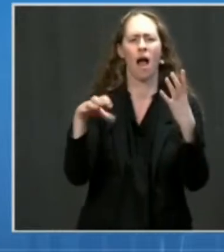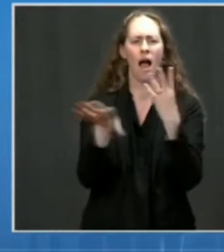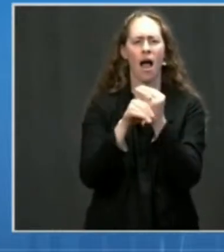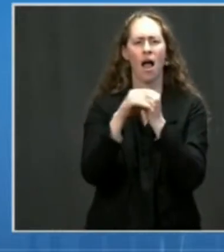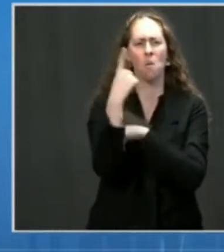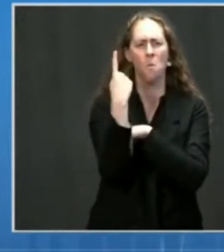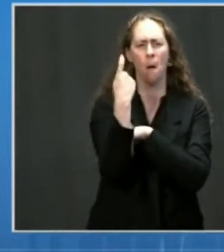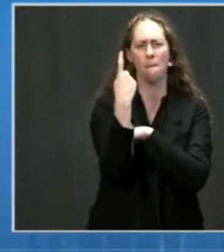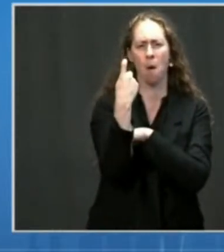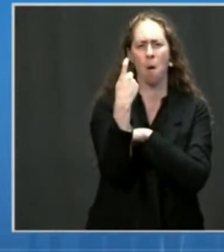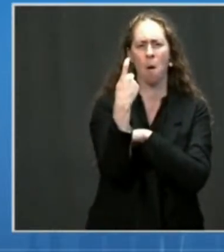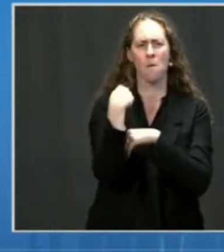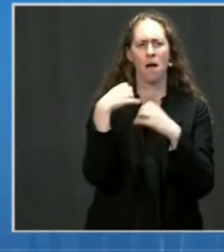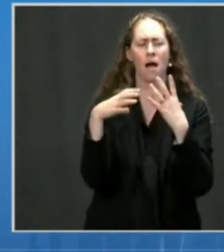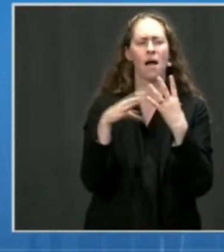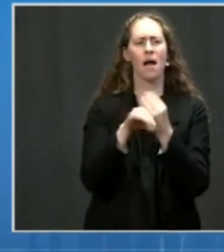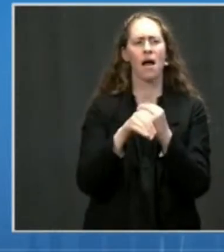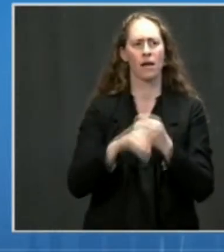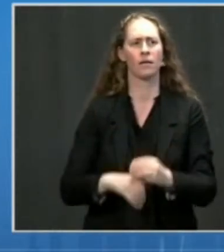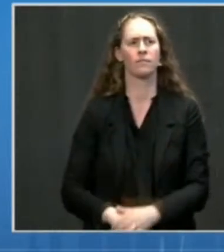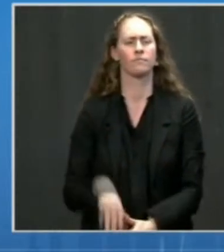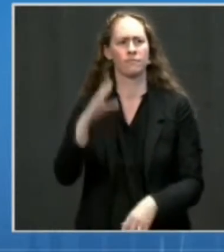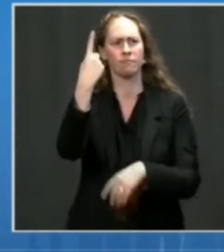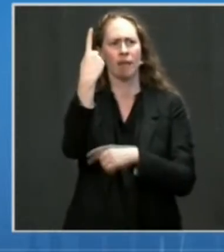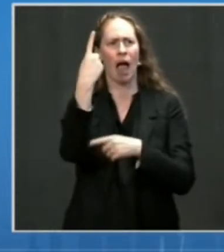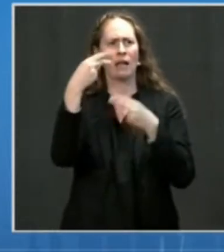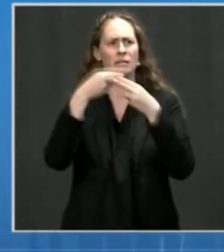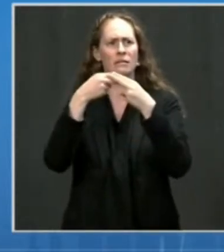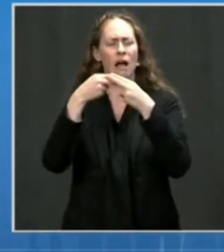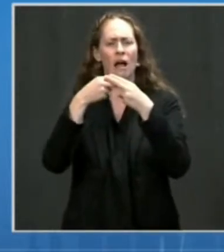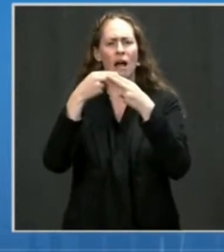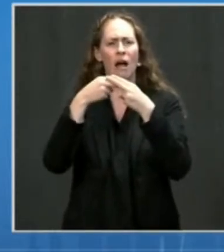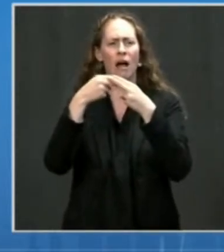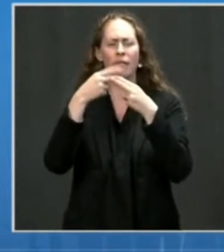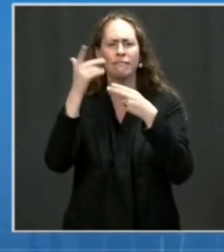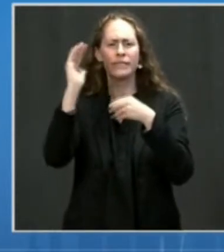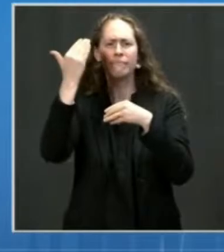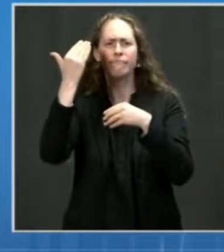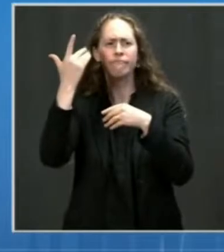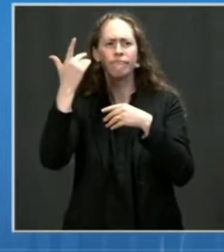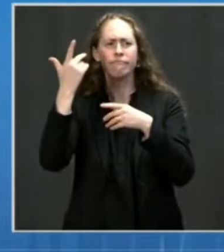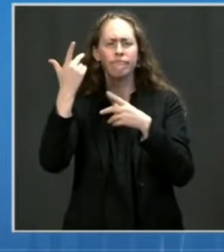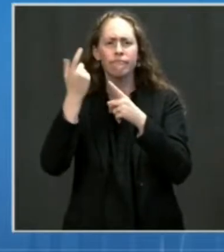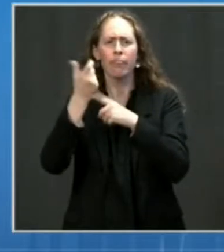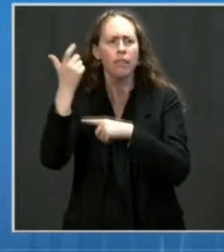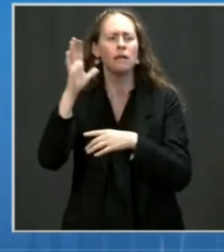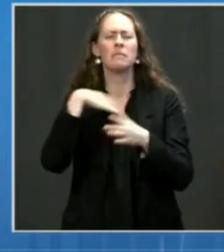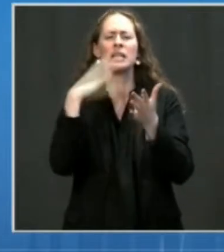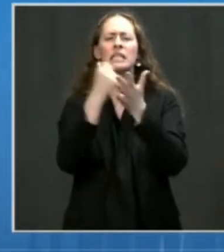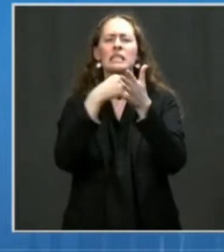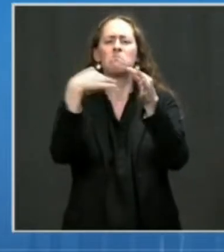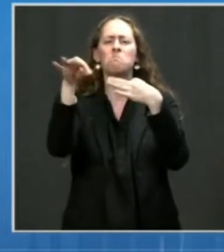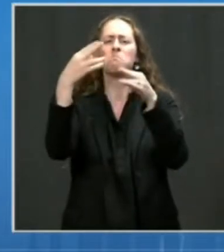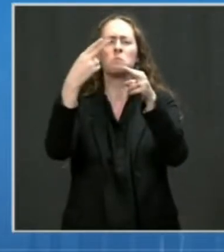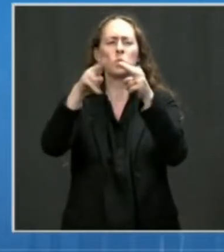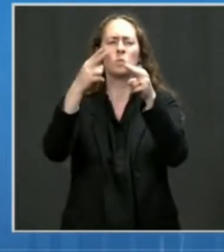QUESTIONS. FIRST QUESTION? JEFF, I WANT TO JUST ADD ONE THING. ONE OF THE SLIDES WAS DELETED,